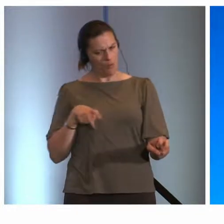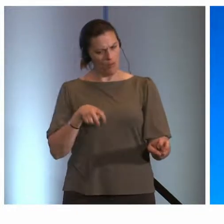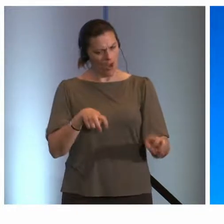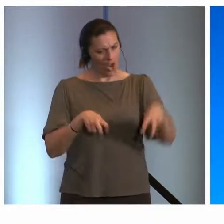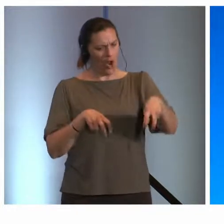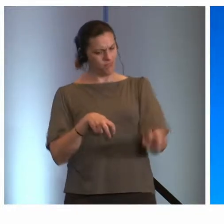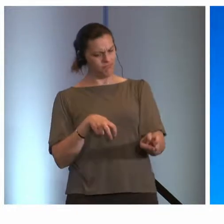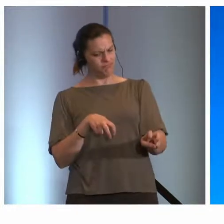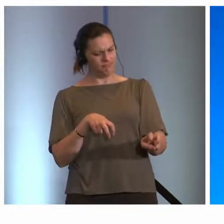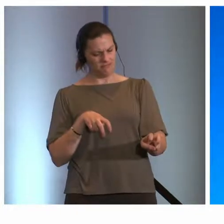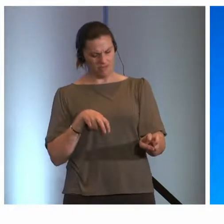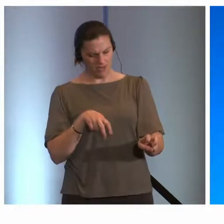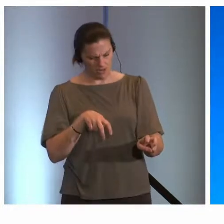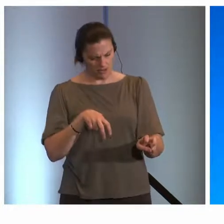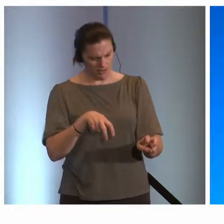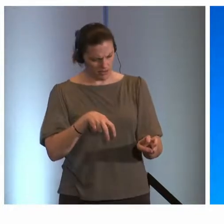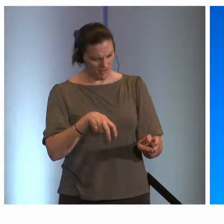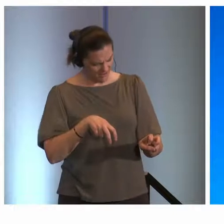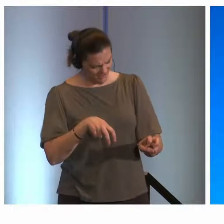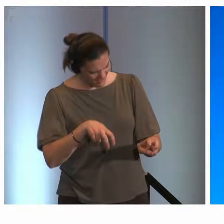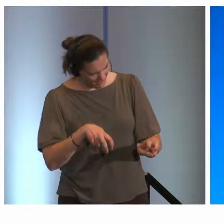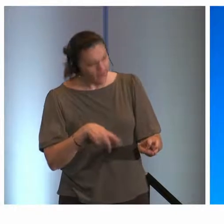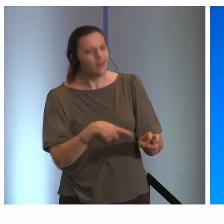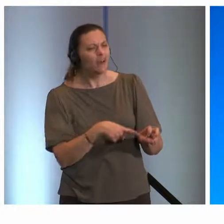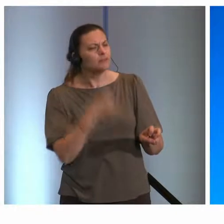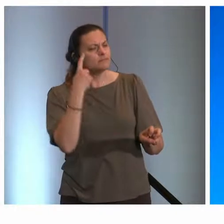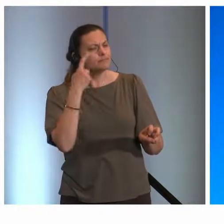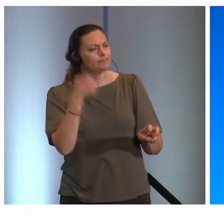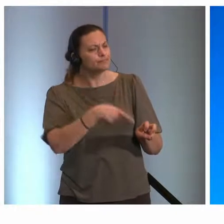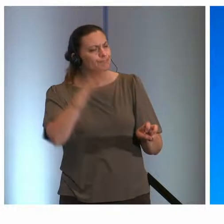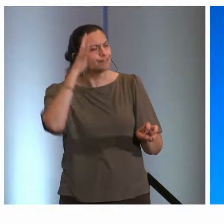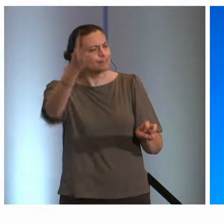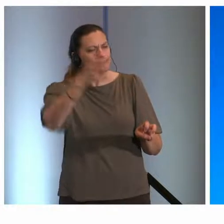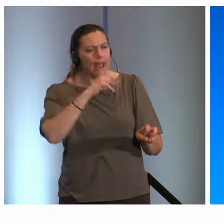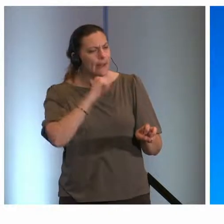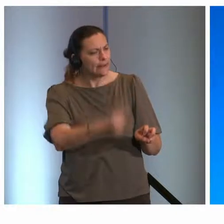he's not going anywhere, my guess is that's not really a